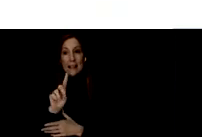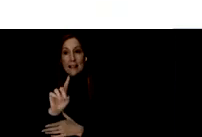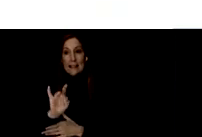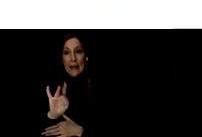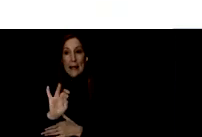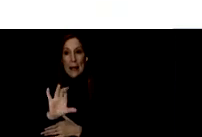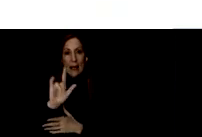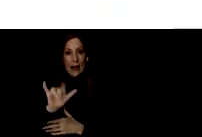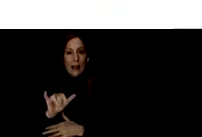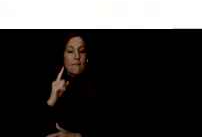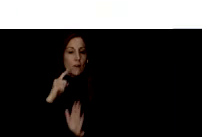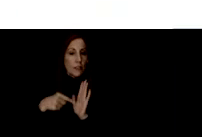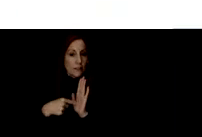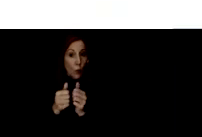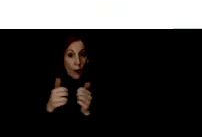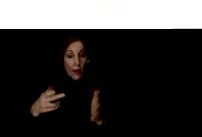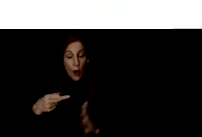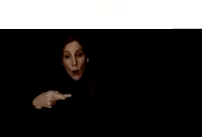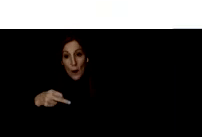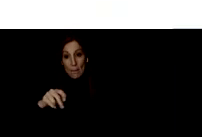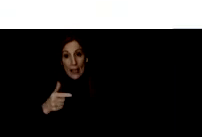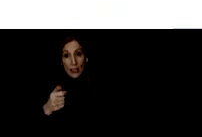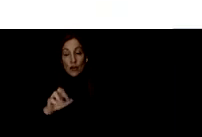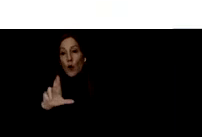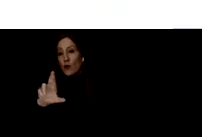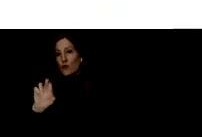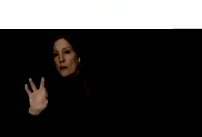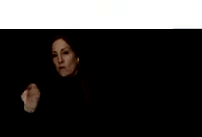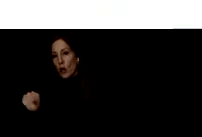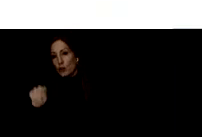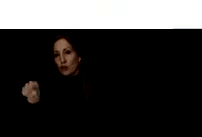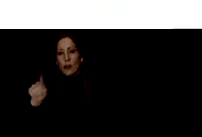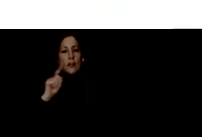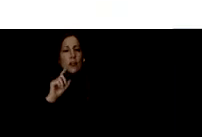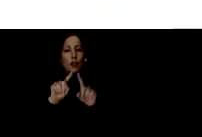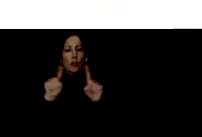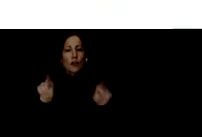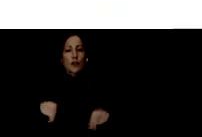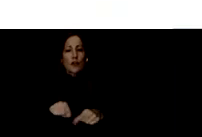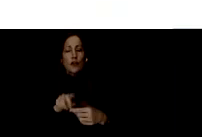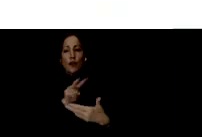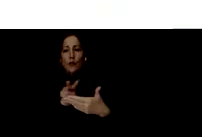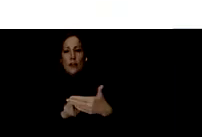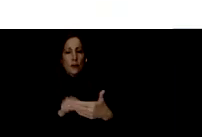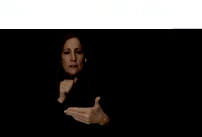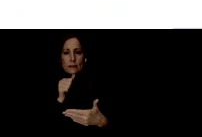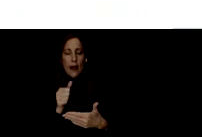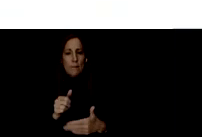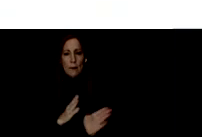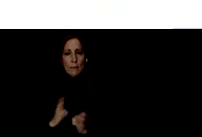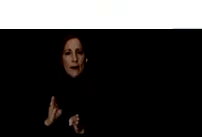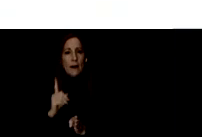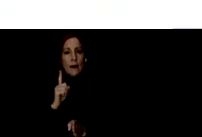for example, without a page refresh, screen readers may not be aware. This includes screen overlays, light boxes,